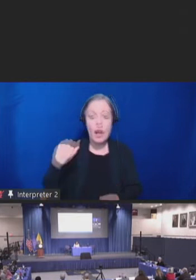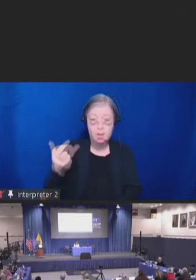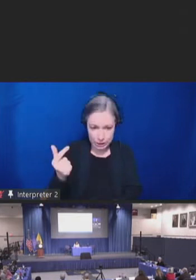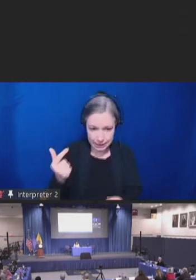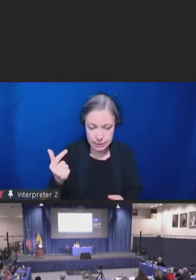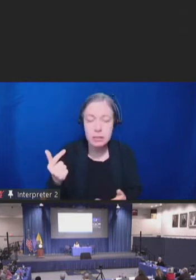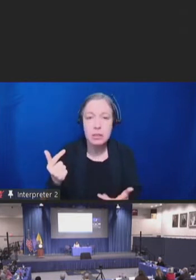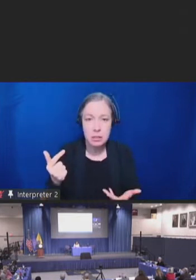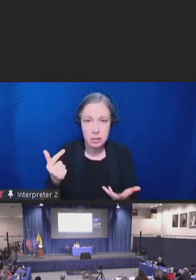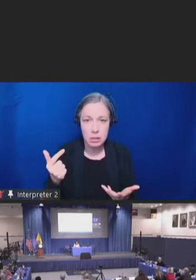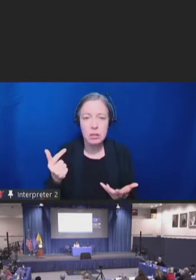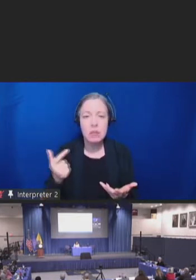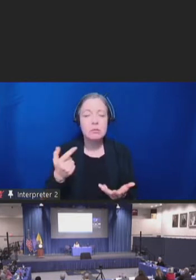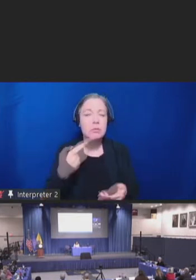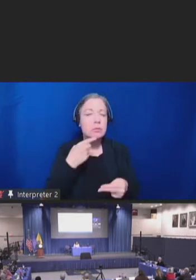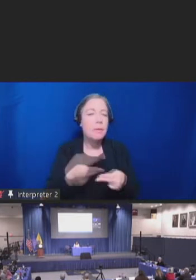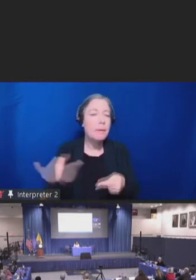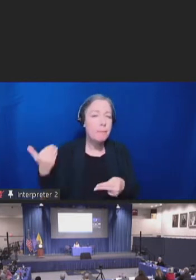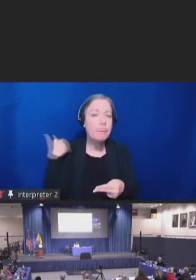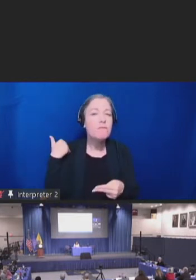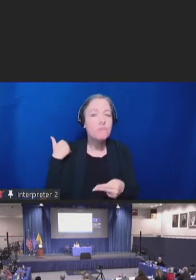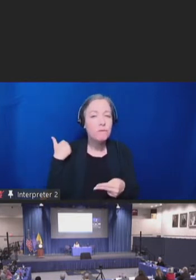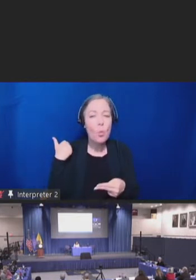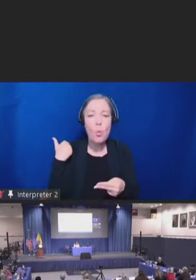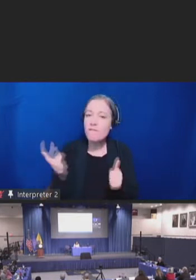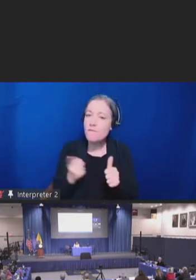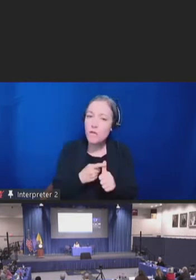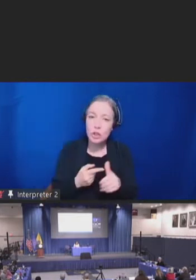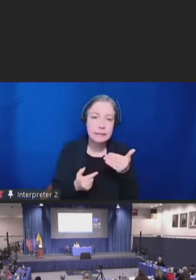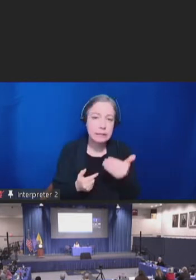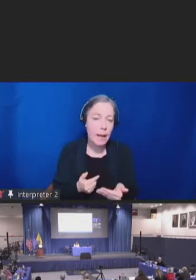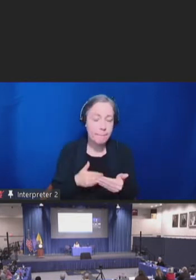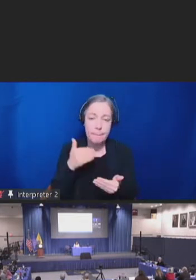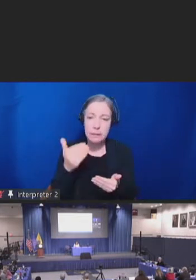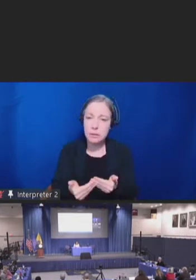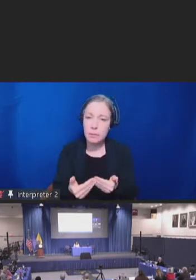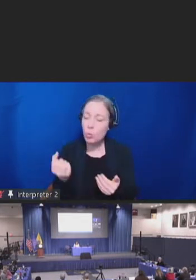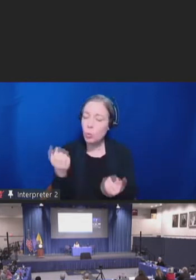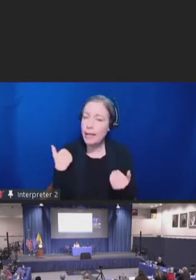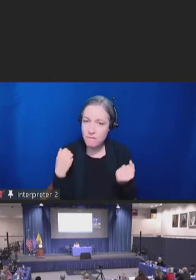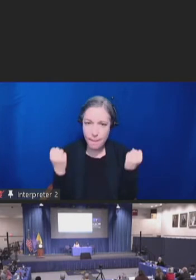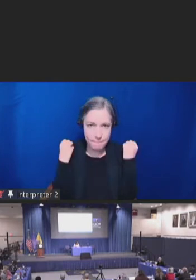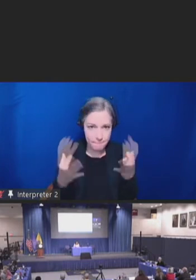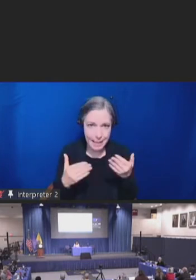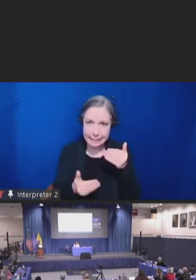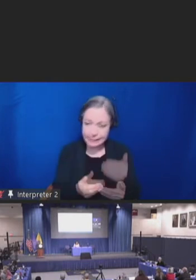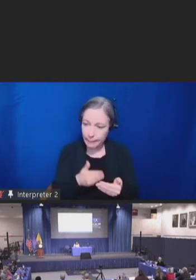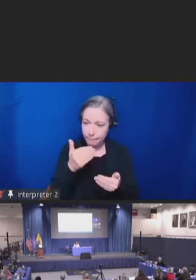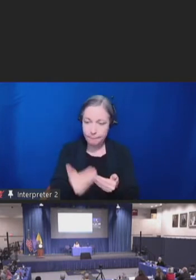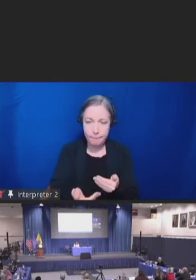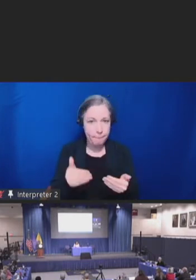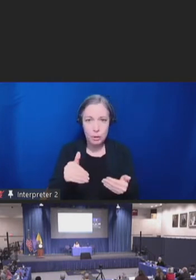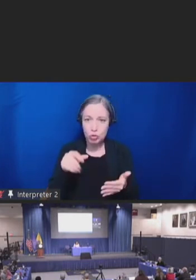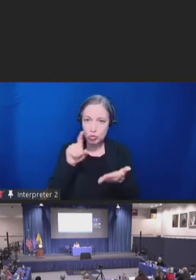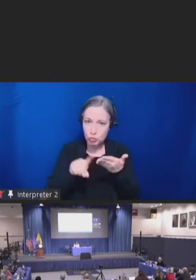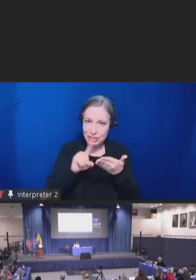As I mentioned, this is really the first step of a multi-step research process. Next slide, please.